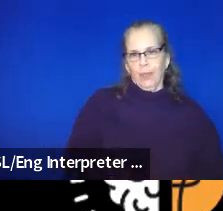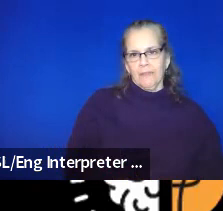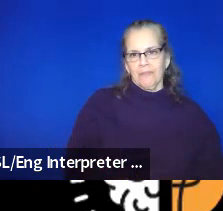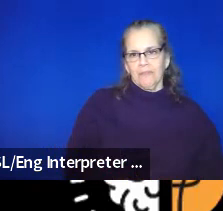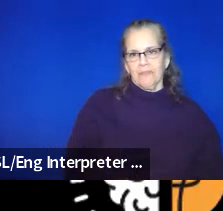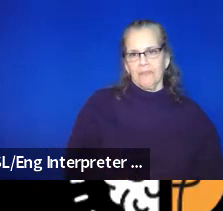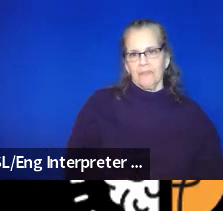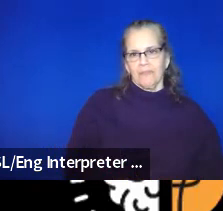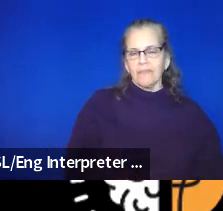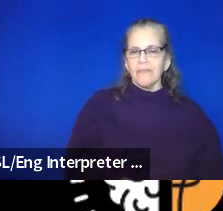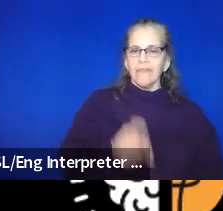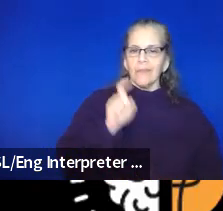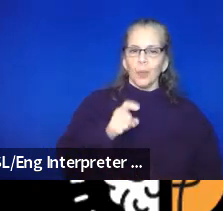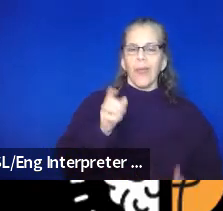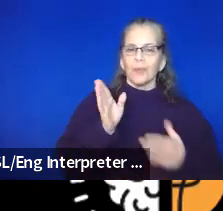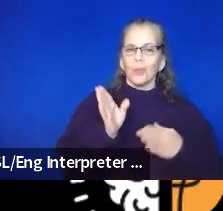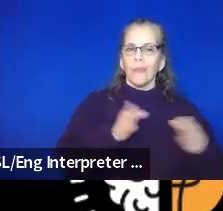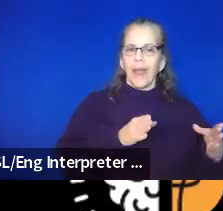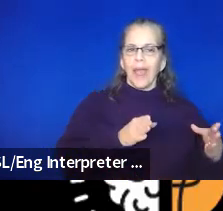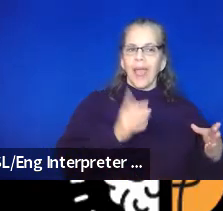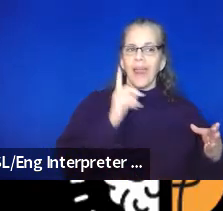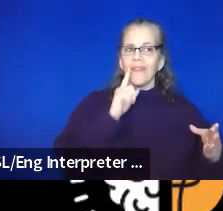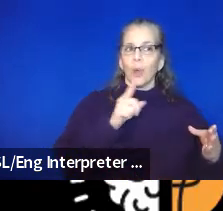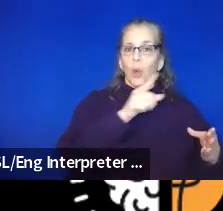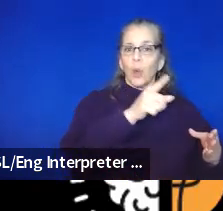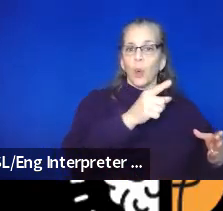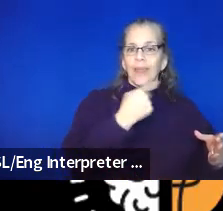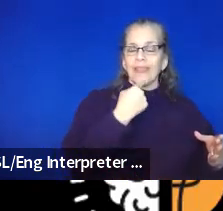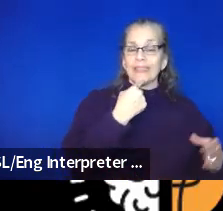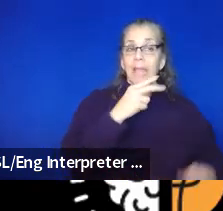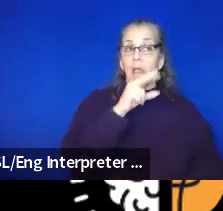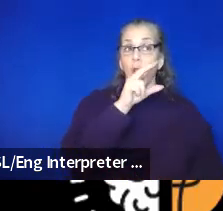to plan for, you know, what are you going to say when they say no?